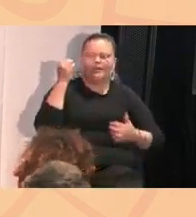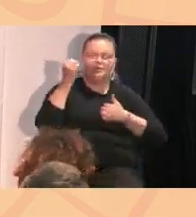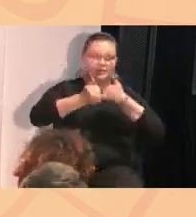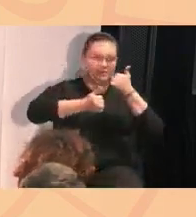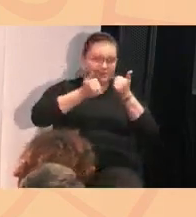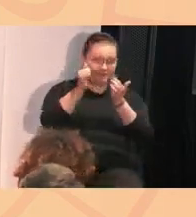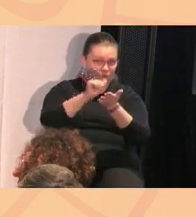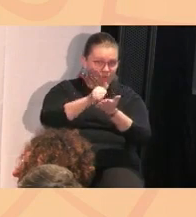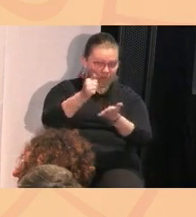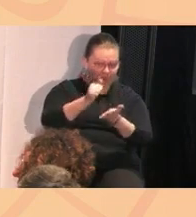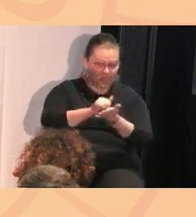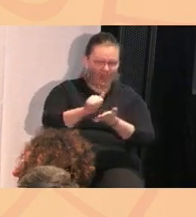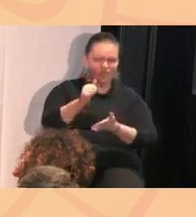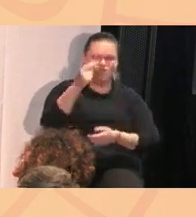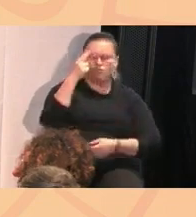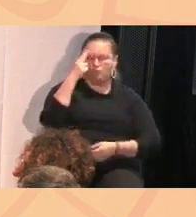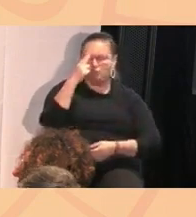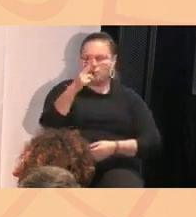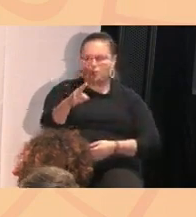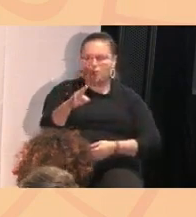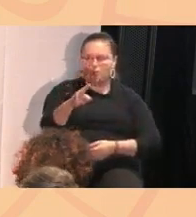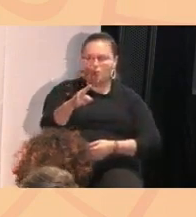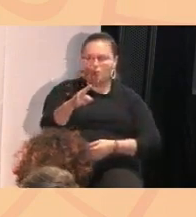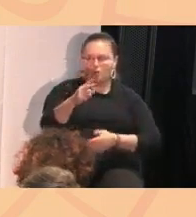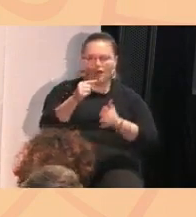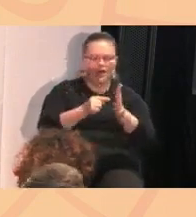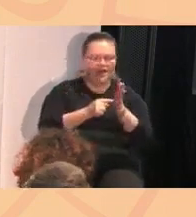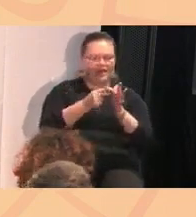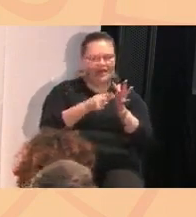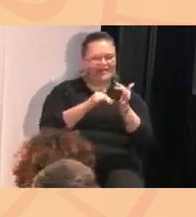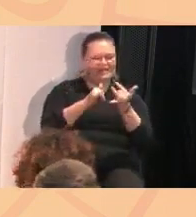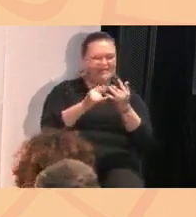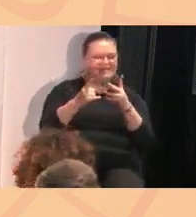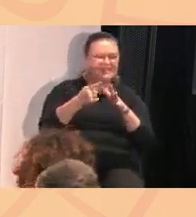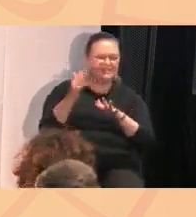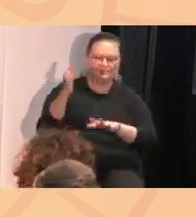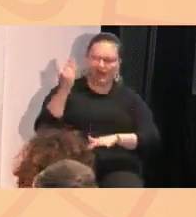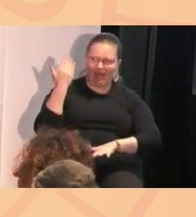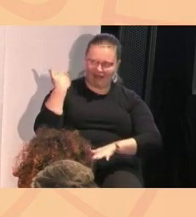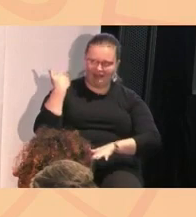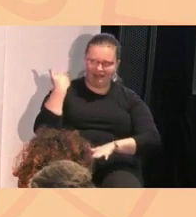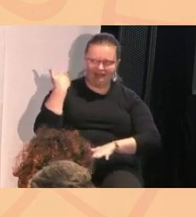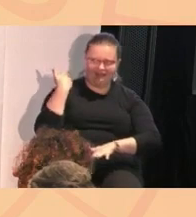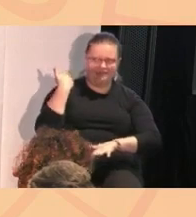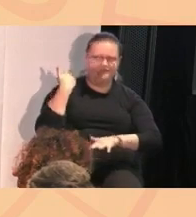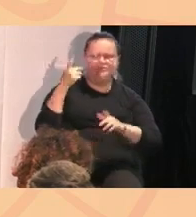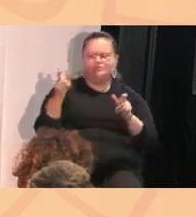She can see us. There she is on the screen. Julie, during 2021, you had a very successful